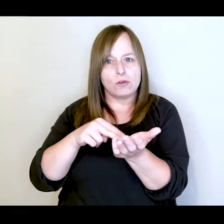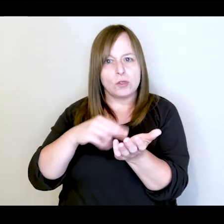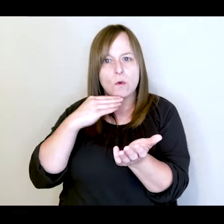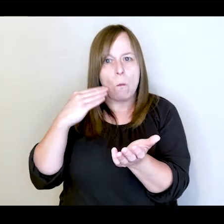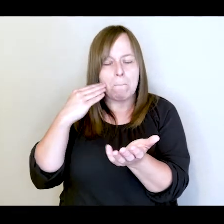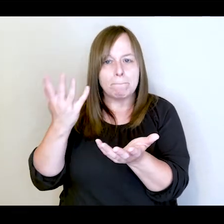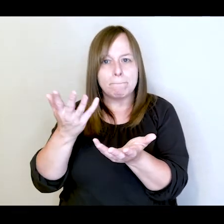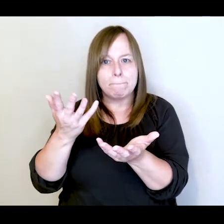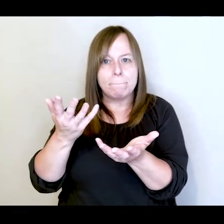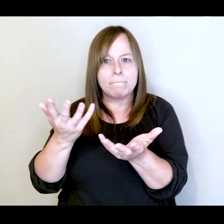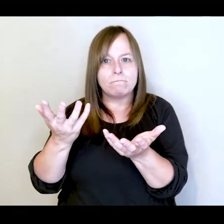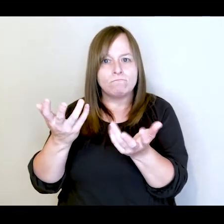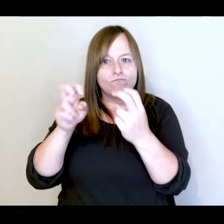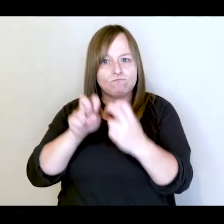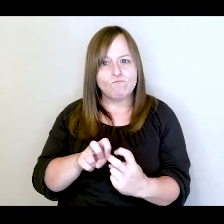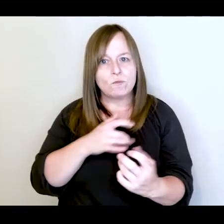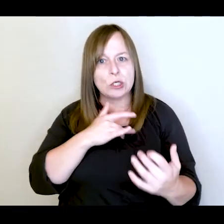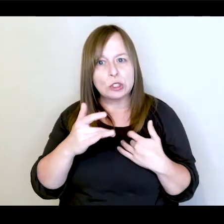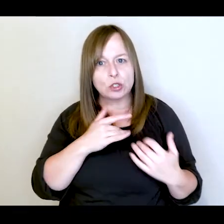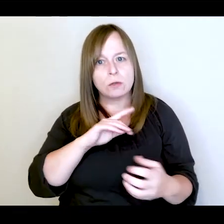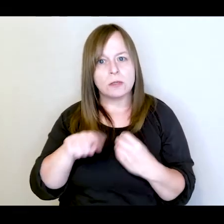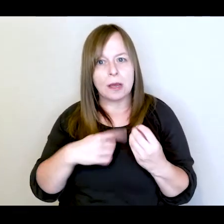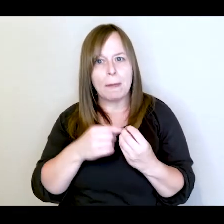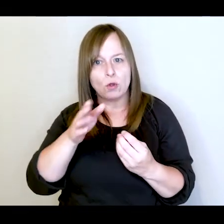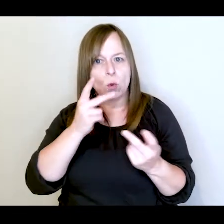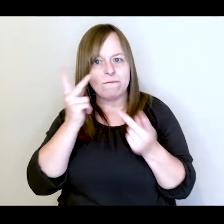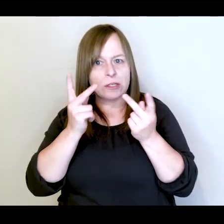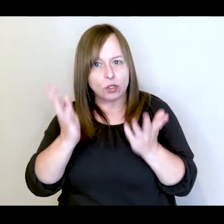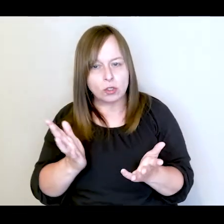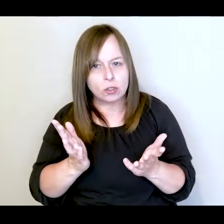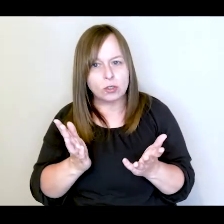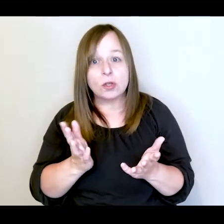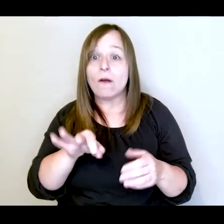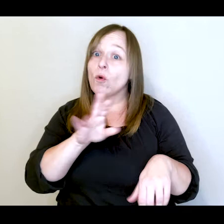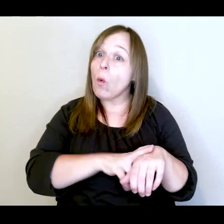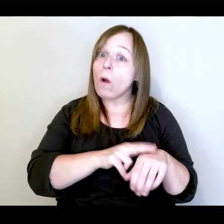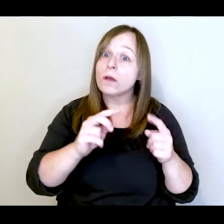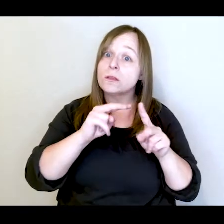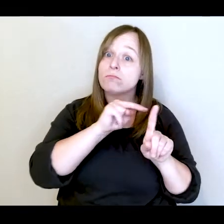they're-- if you have concerns about your visitors. And of course on the